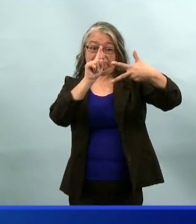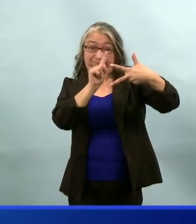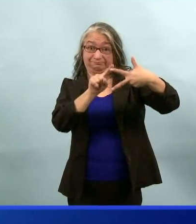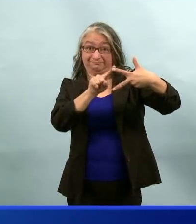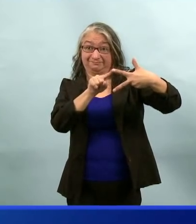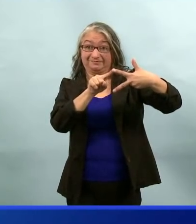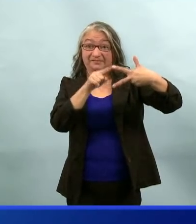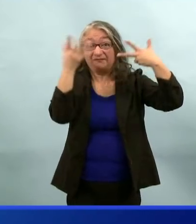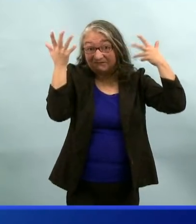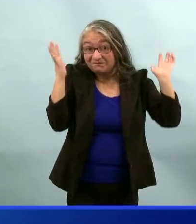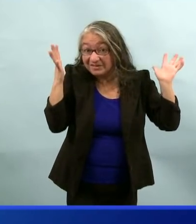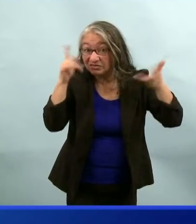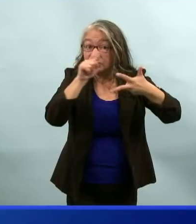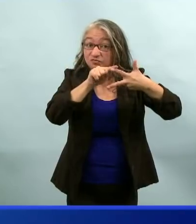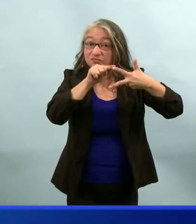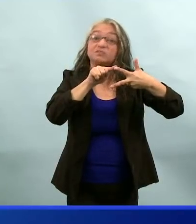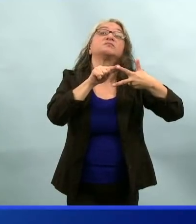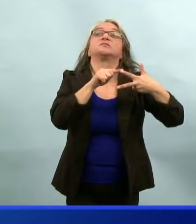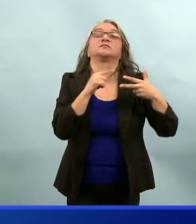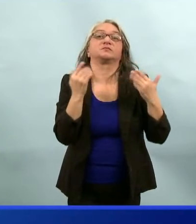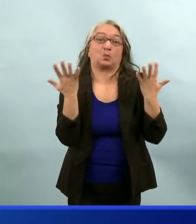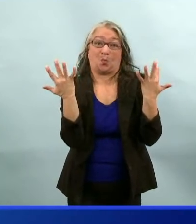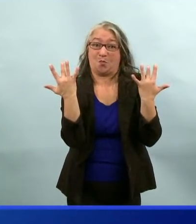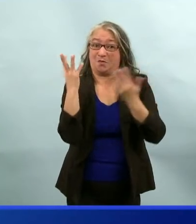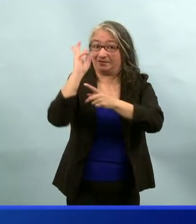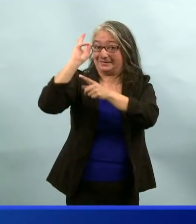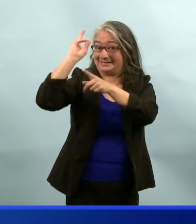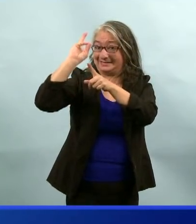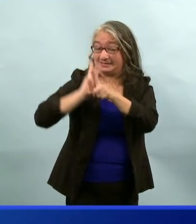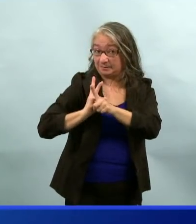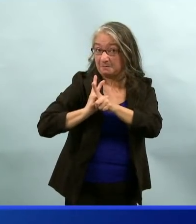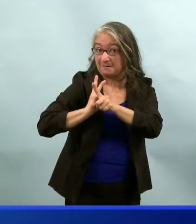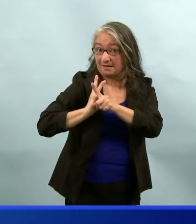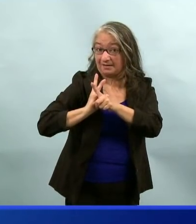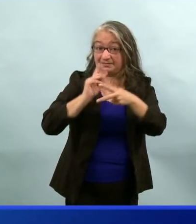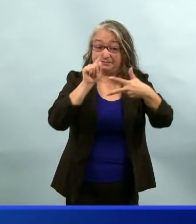around june 8th or any time before that you are eligible to get your third dose